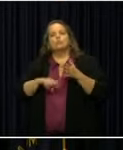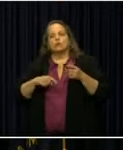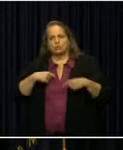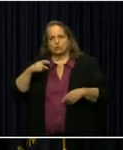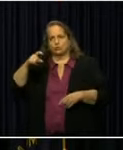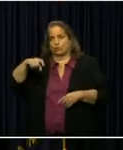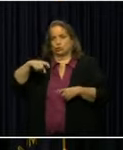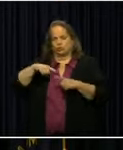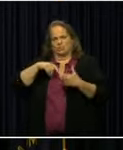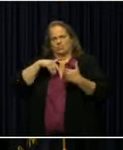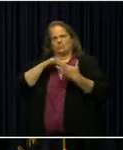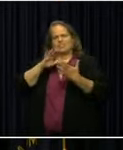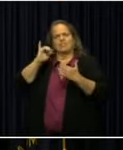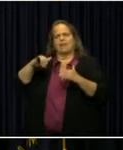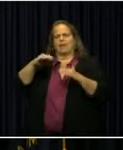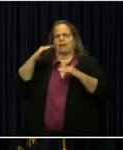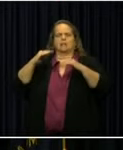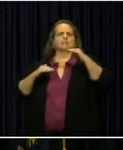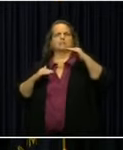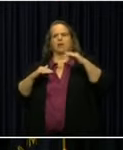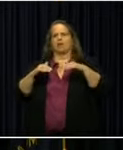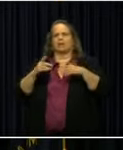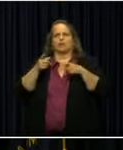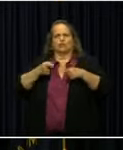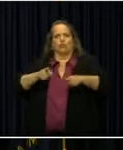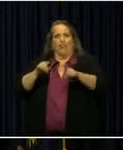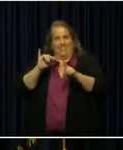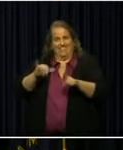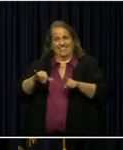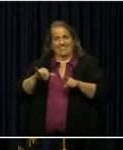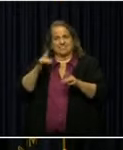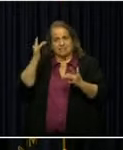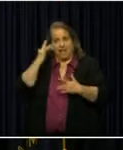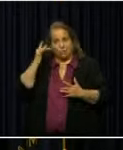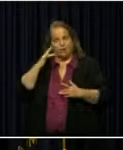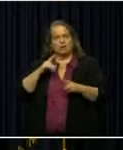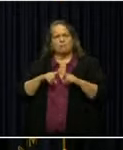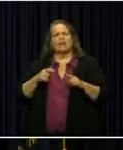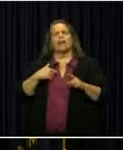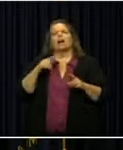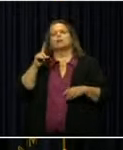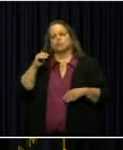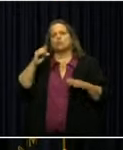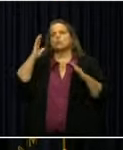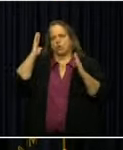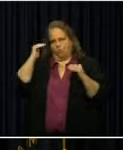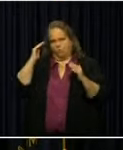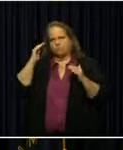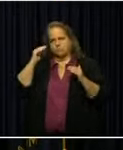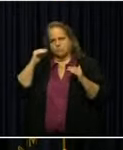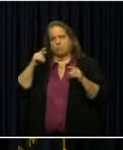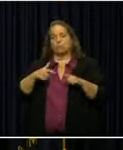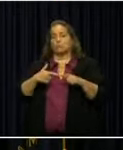COMPLEX PASSED AWAY IN THE HOSPITAL AFTER BATTLING COVID. 49-YEAR-OLD MALE WAS ADMITTED TO